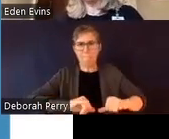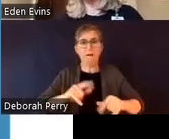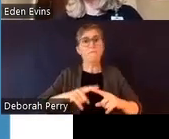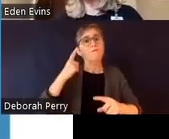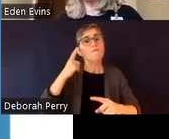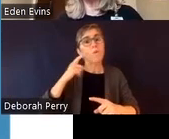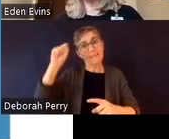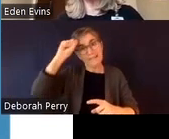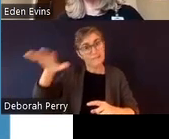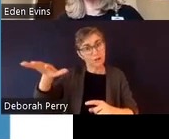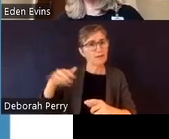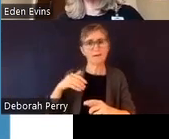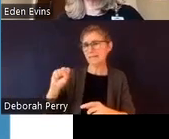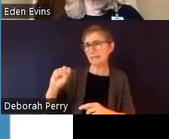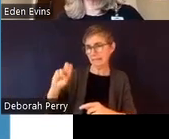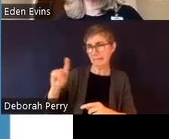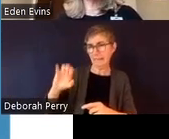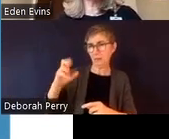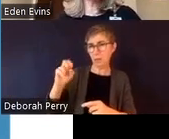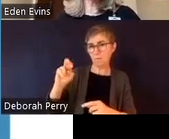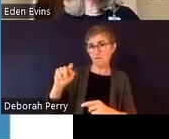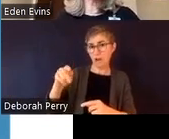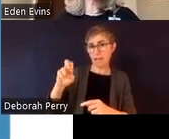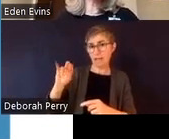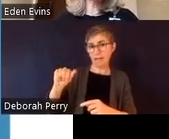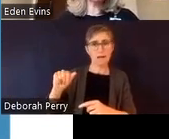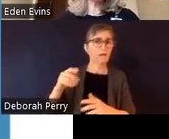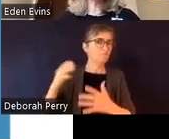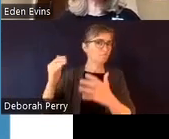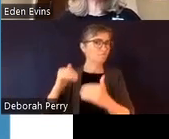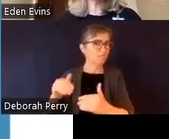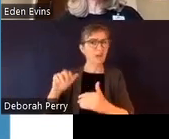a 50-90% developed tobacco use disorder. For major depressive disorder it's about 36%,